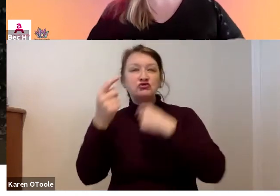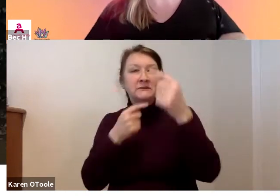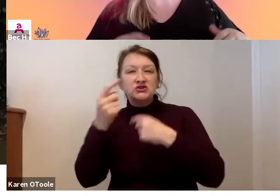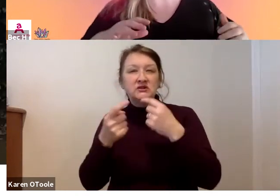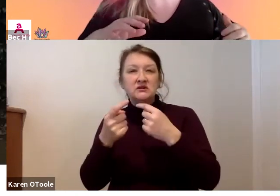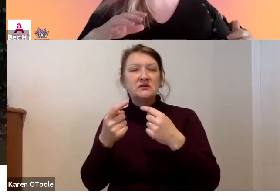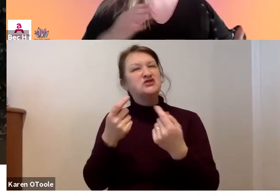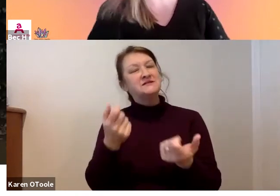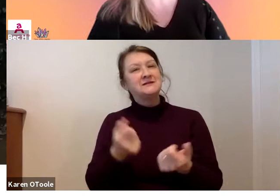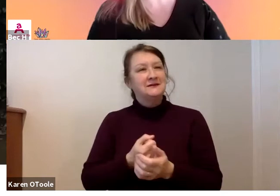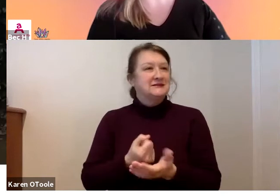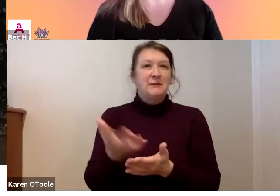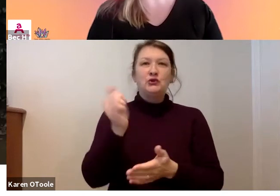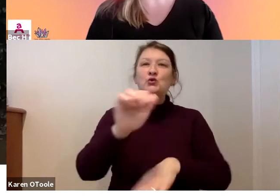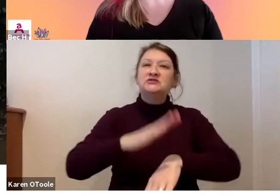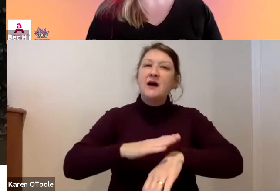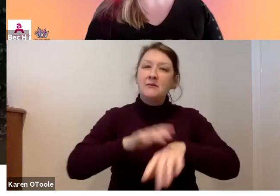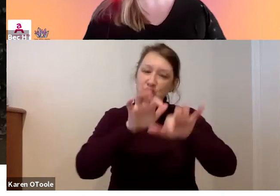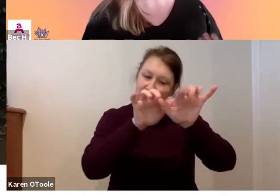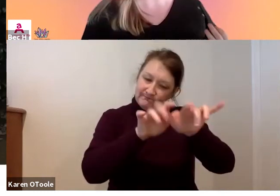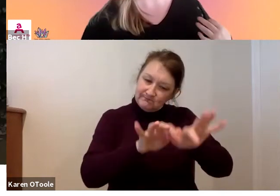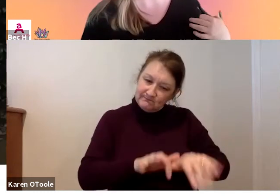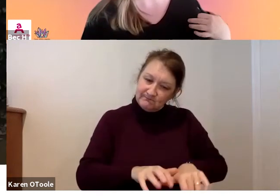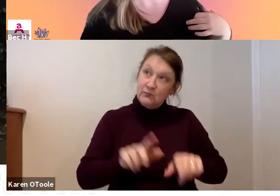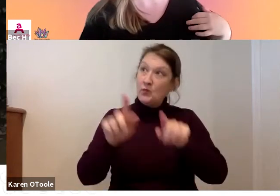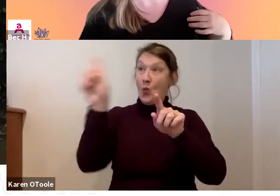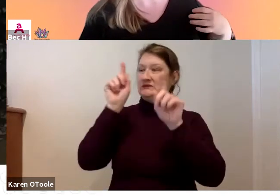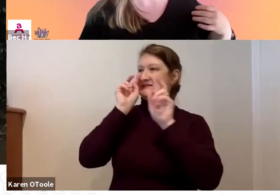describe what is on the screen.